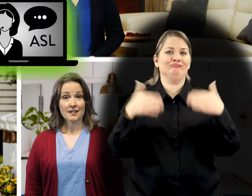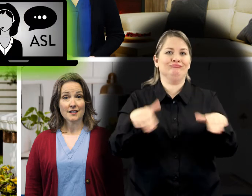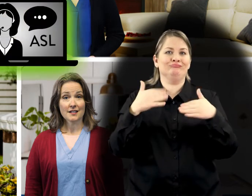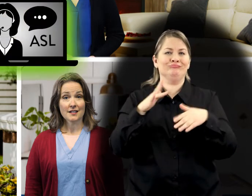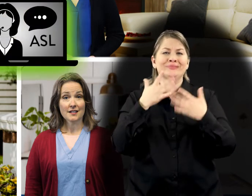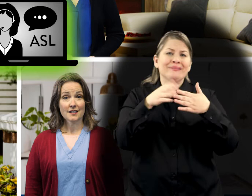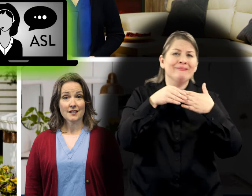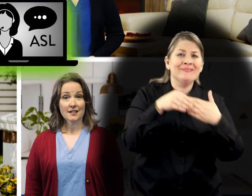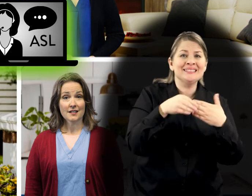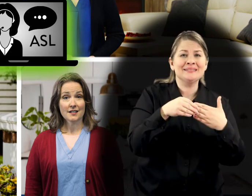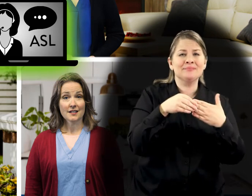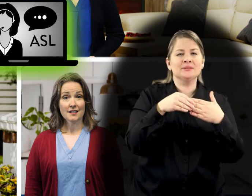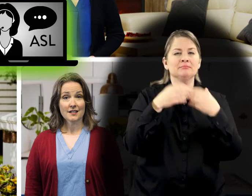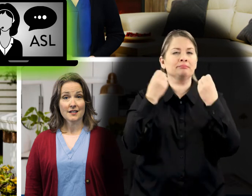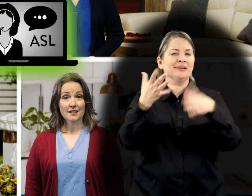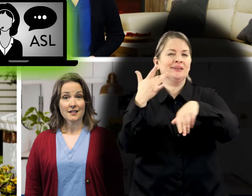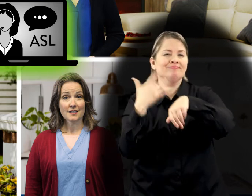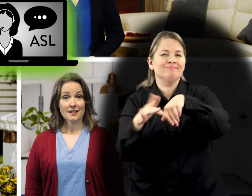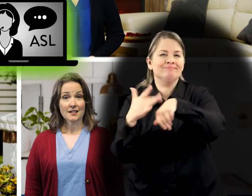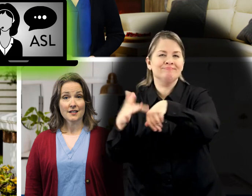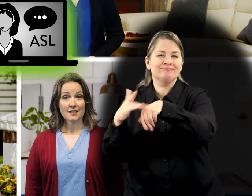VRI is an increasingly popular option